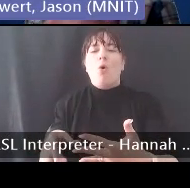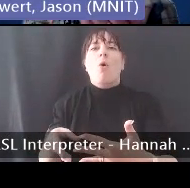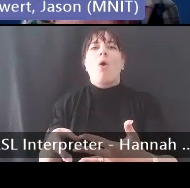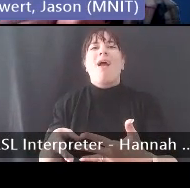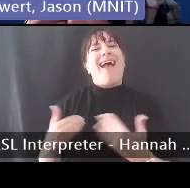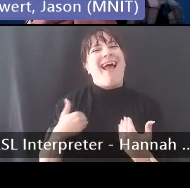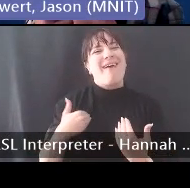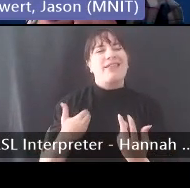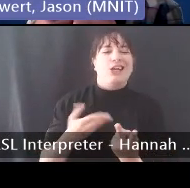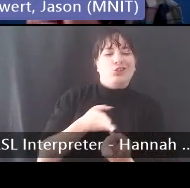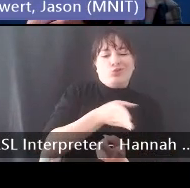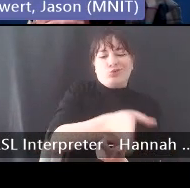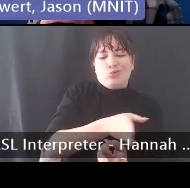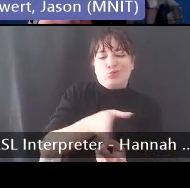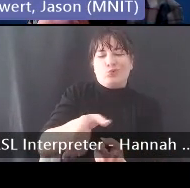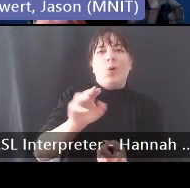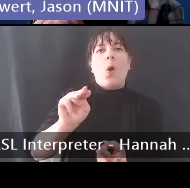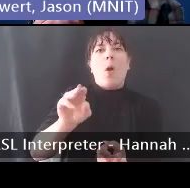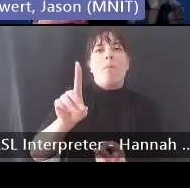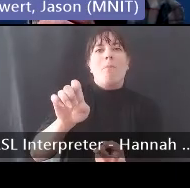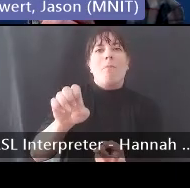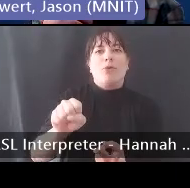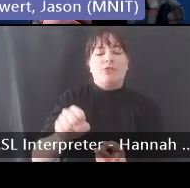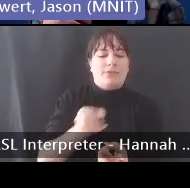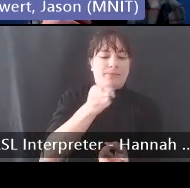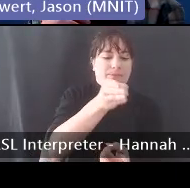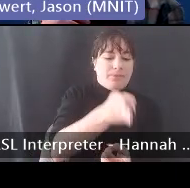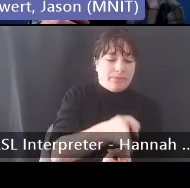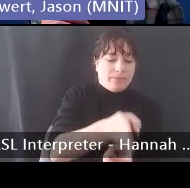One is a reading mode and one is a focus mode.